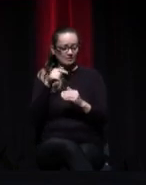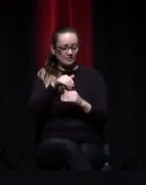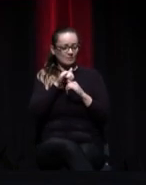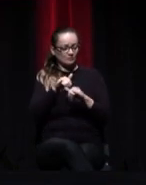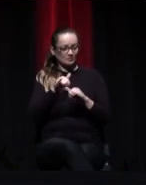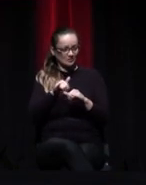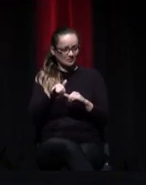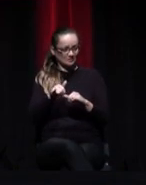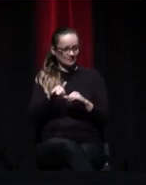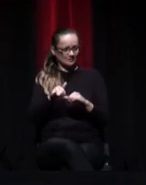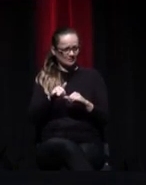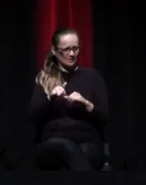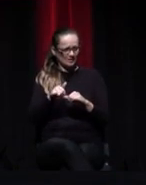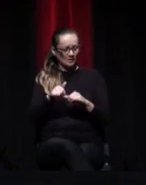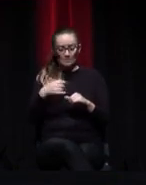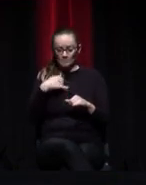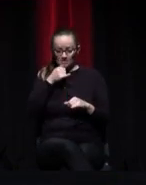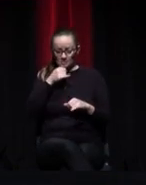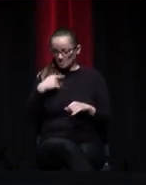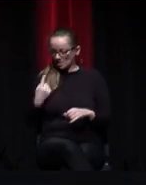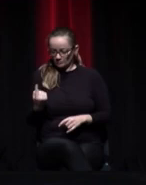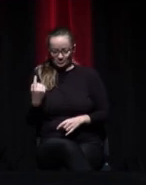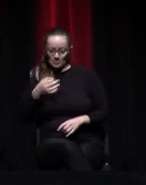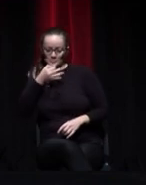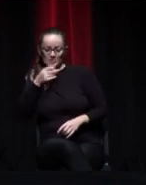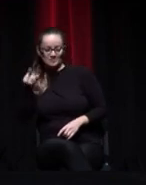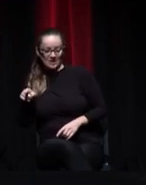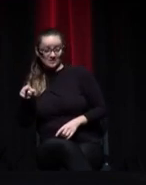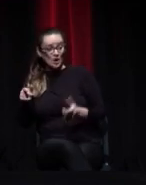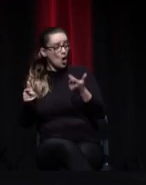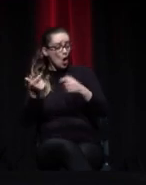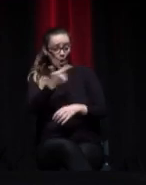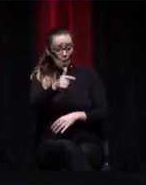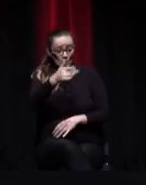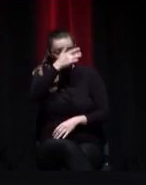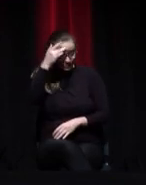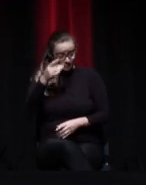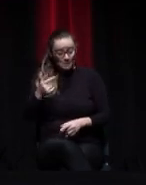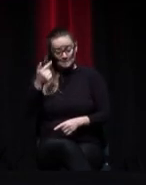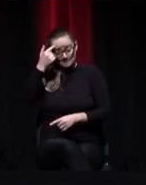Now I'm not alone, that doubt of mine has 115 thousand likes.